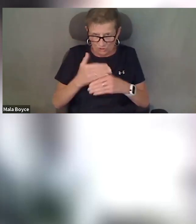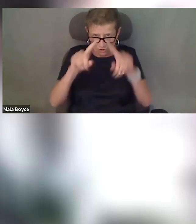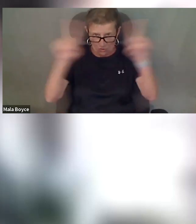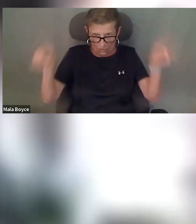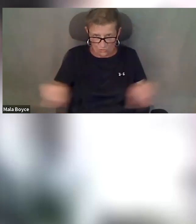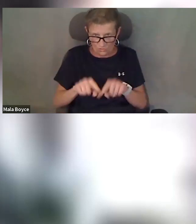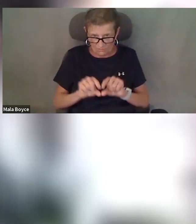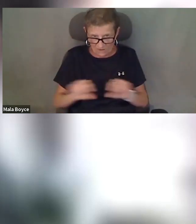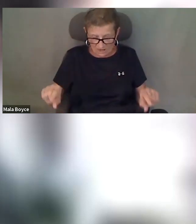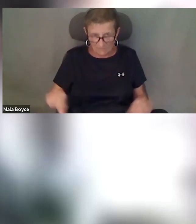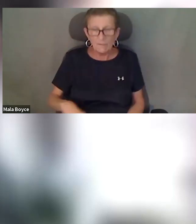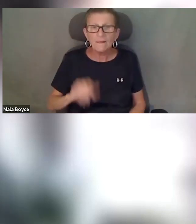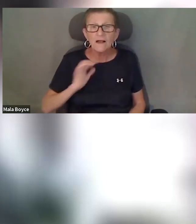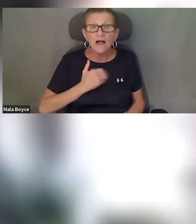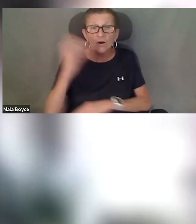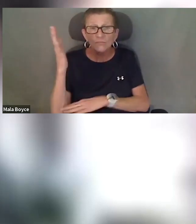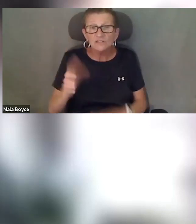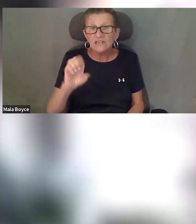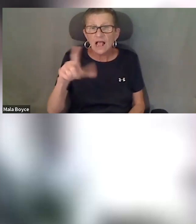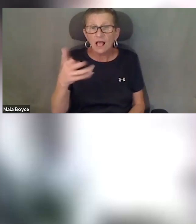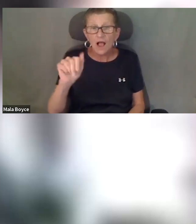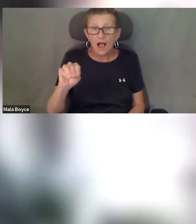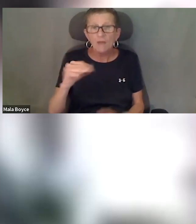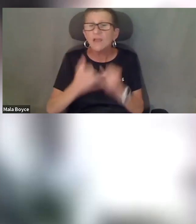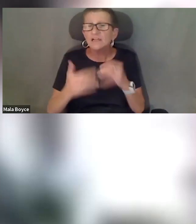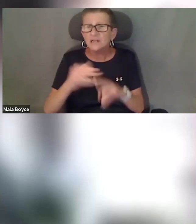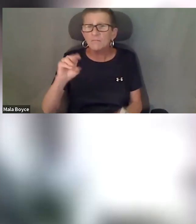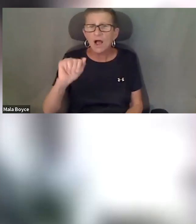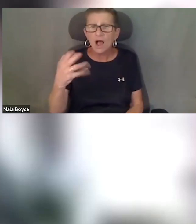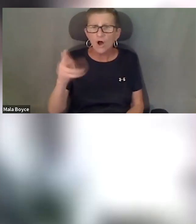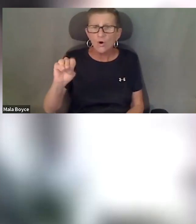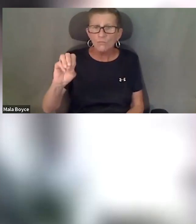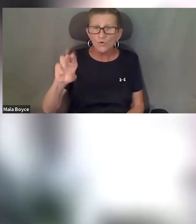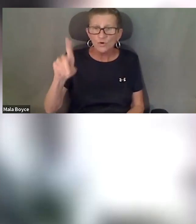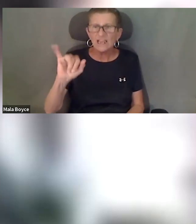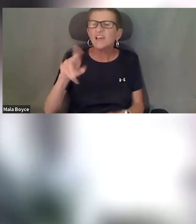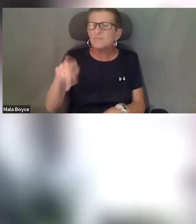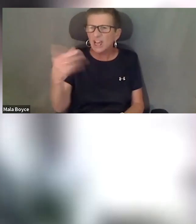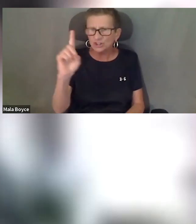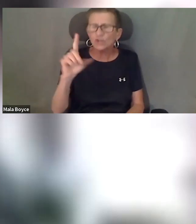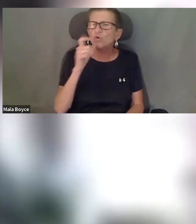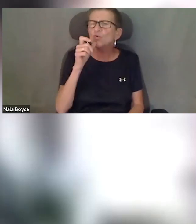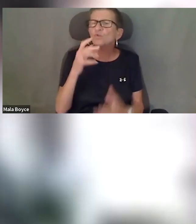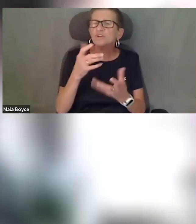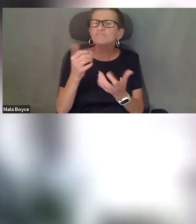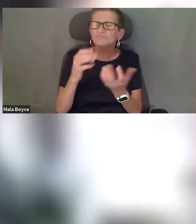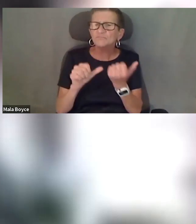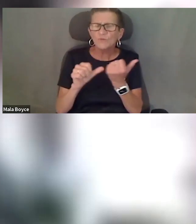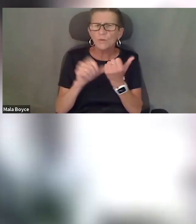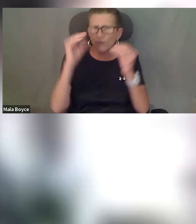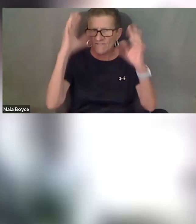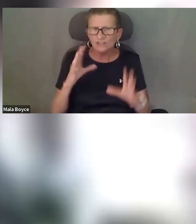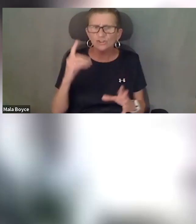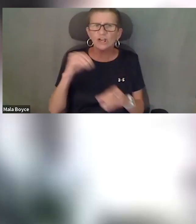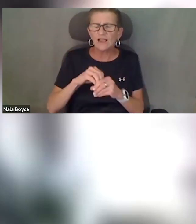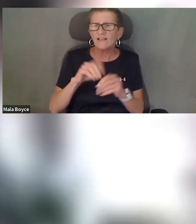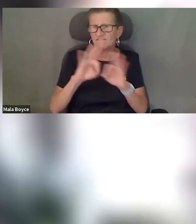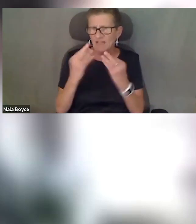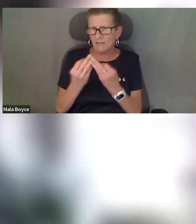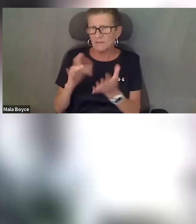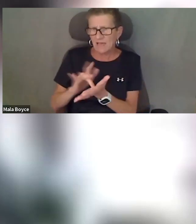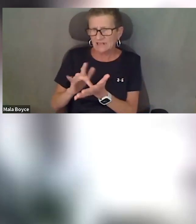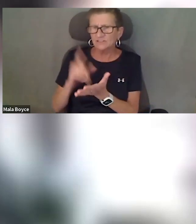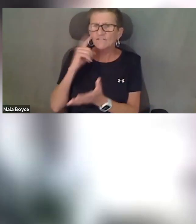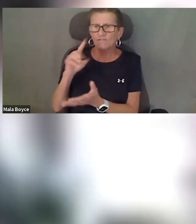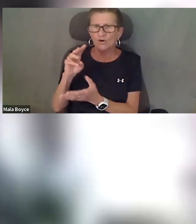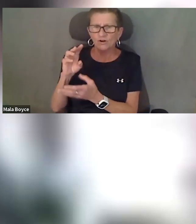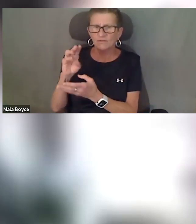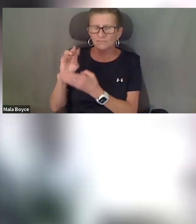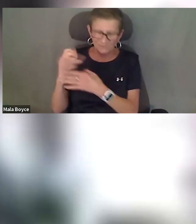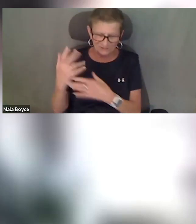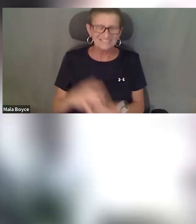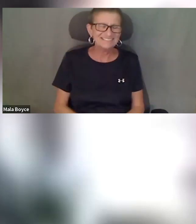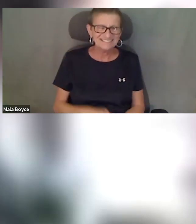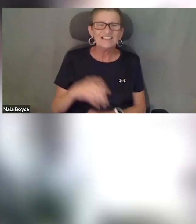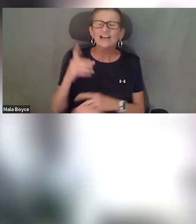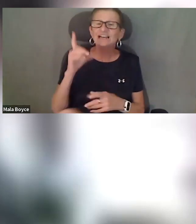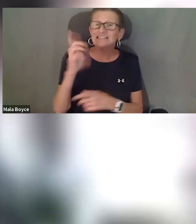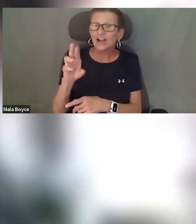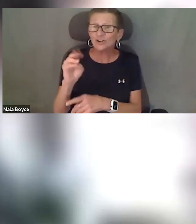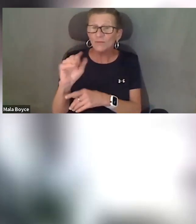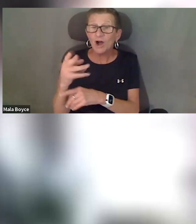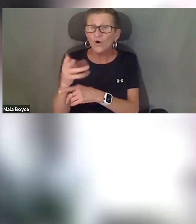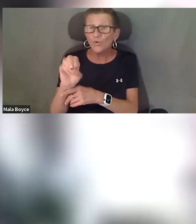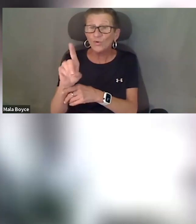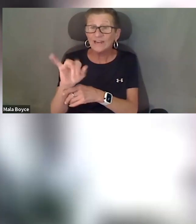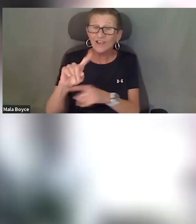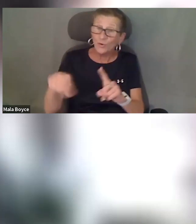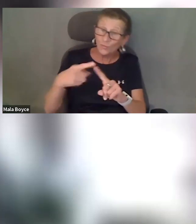Our presenter today is Elham Mahmoudi, PhD, who is associate professor at the Department of family medicine at Michigan Medicine. Dr. Mahmoudi, when you're ready, please start your presentation?